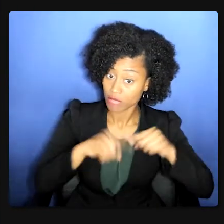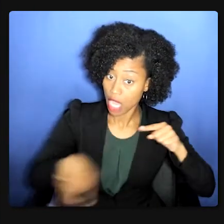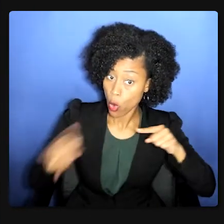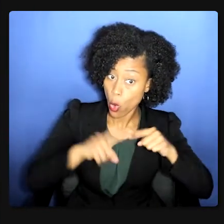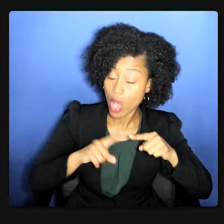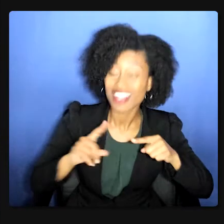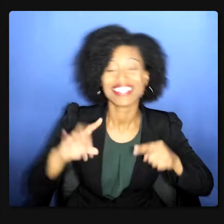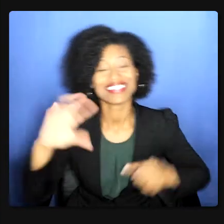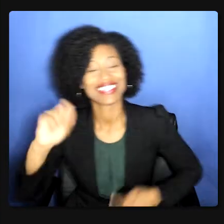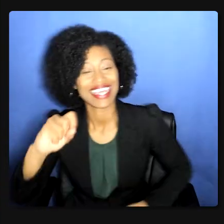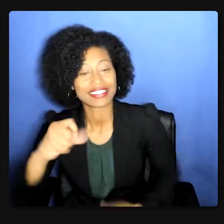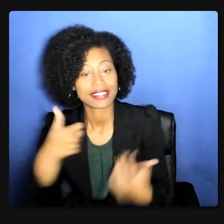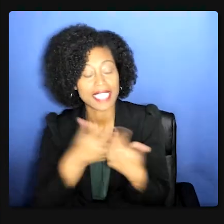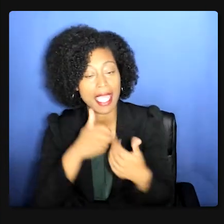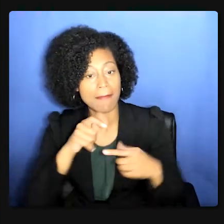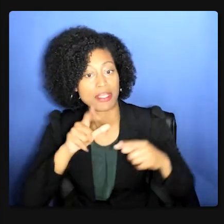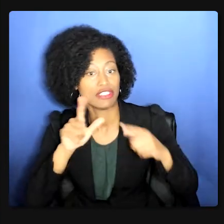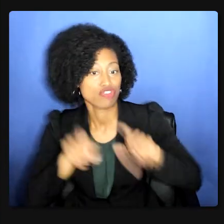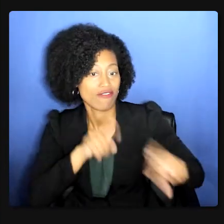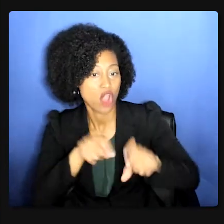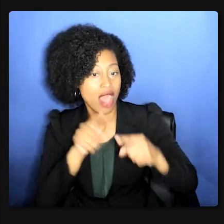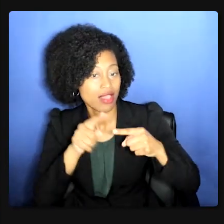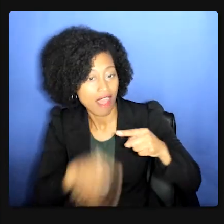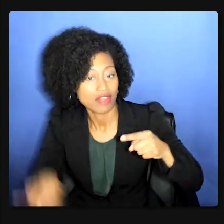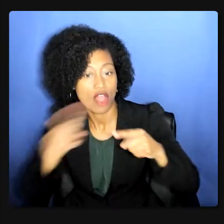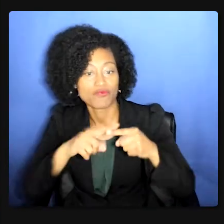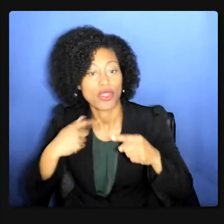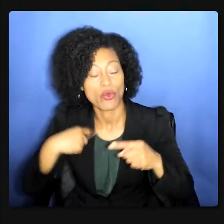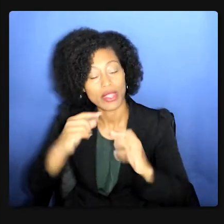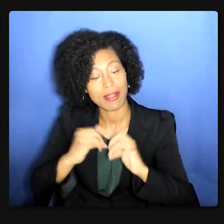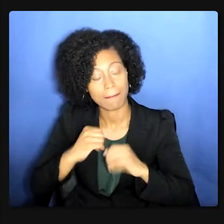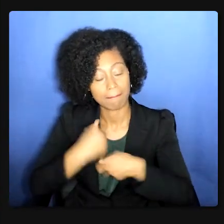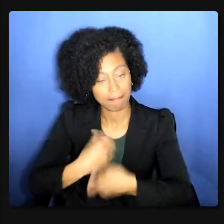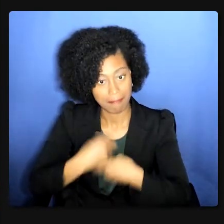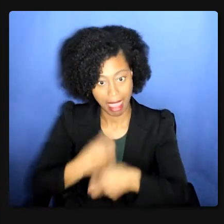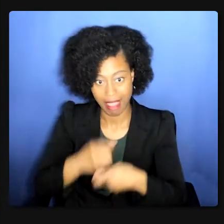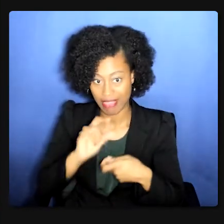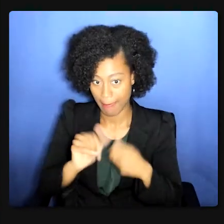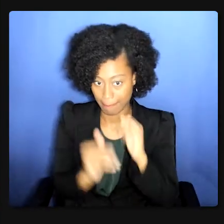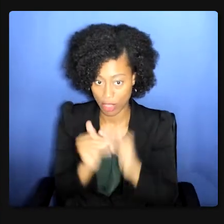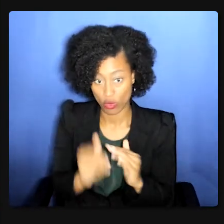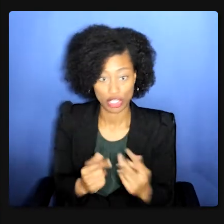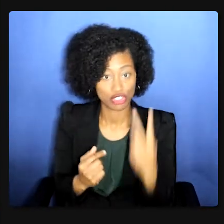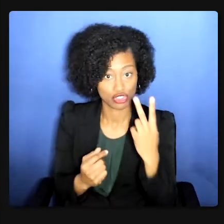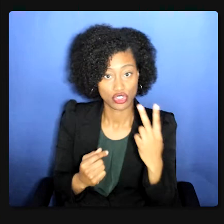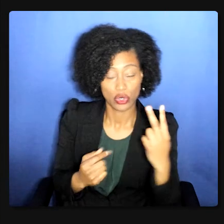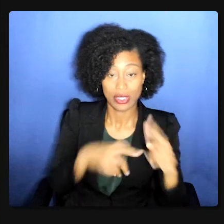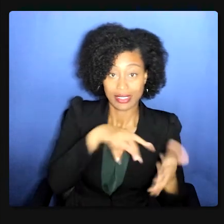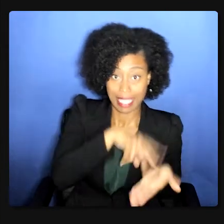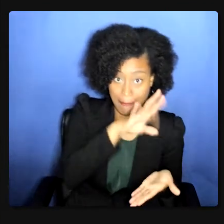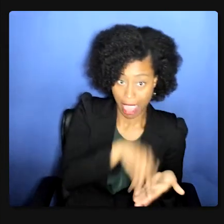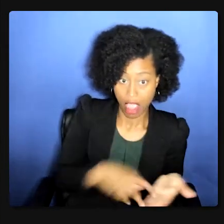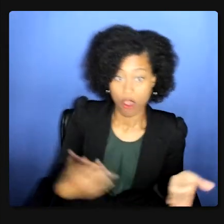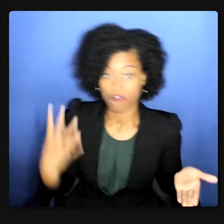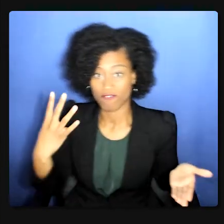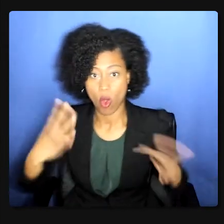[Amie] Yes. So, in game server lifecycle, for example, we've created a build with two standing by and four max.